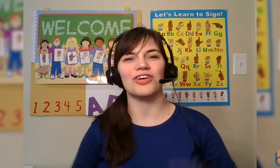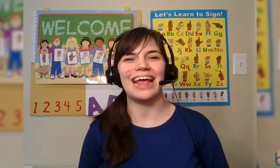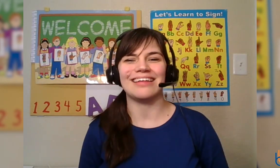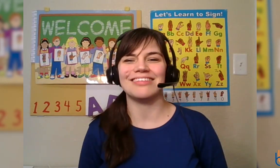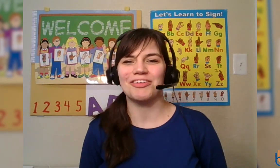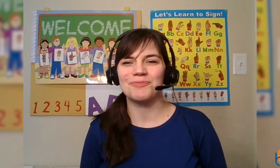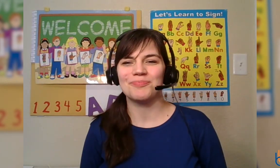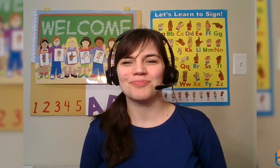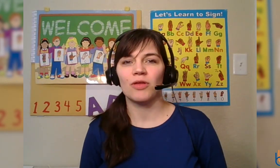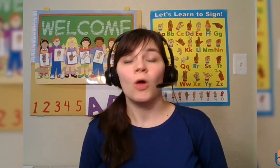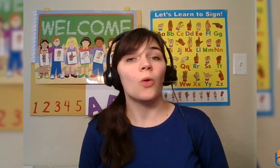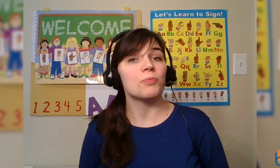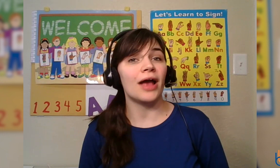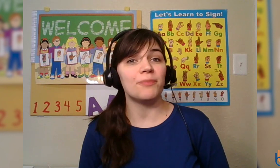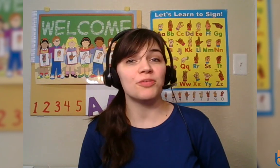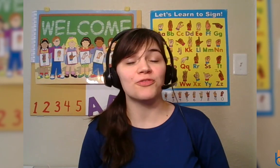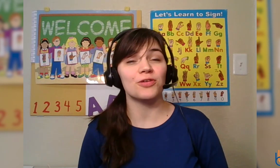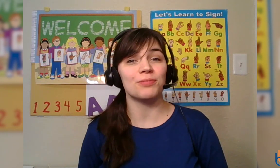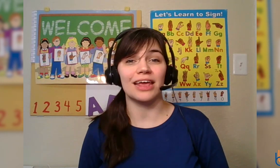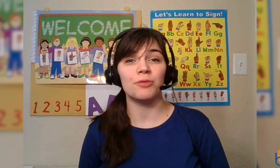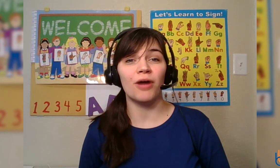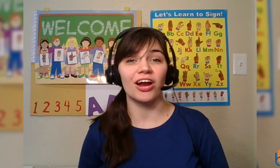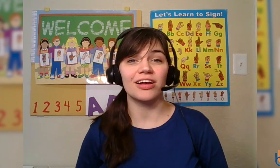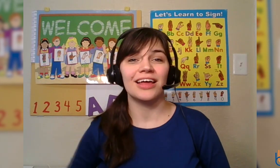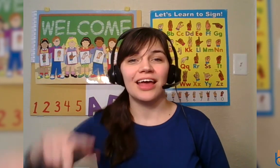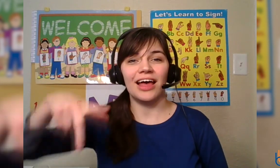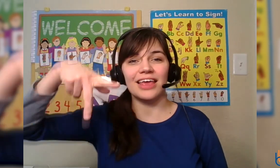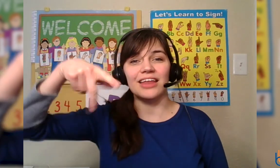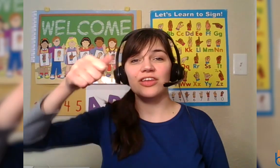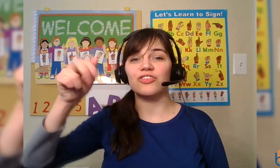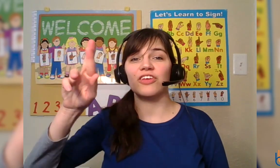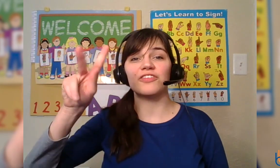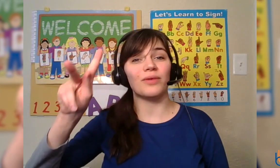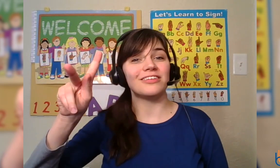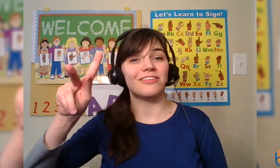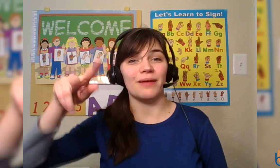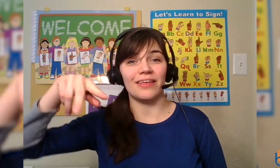hands. Or perhaps you prefer to play in a park . Again, you're just going to spell it